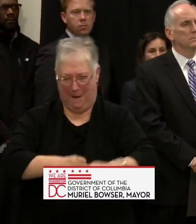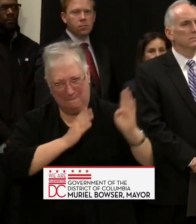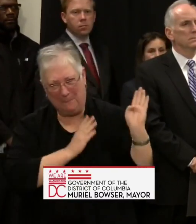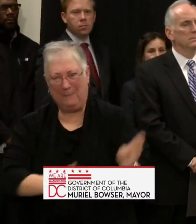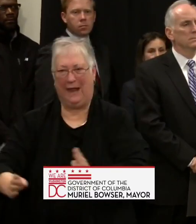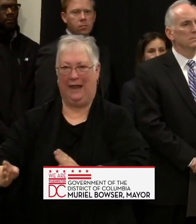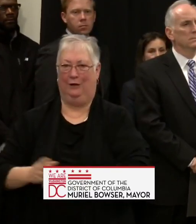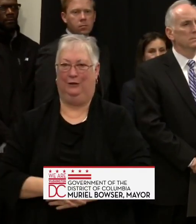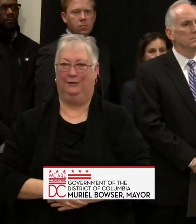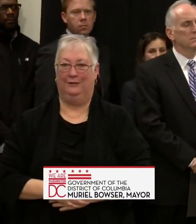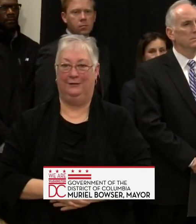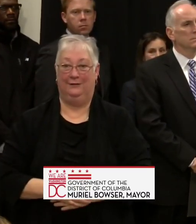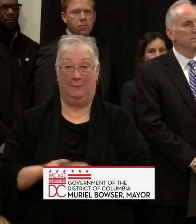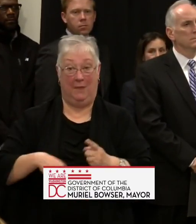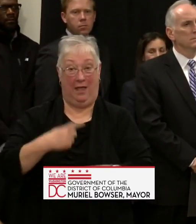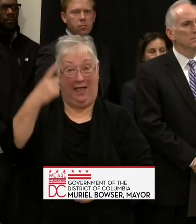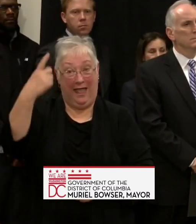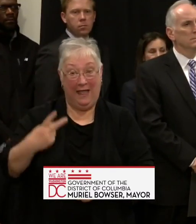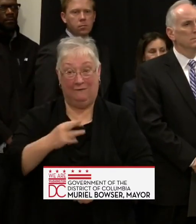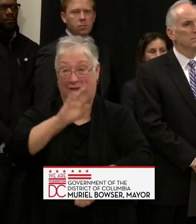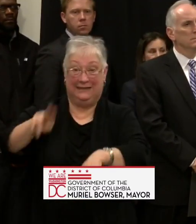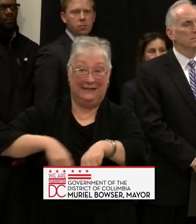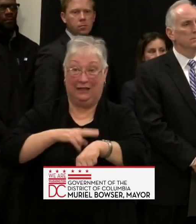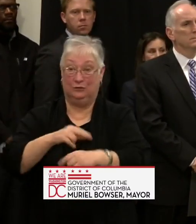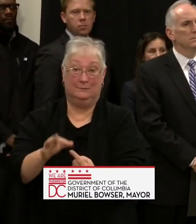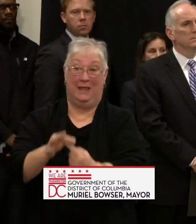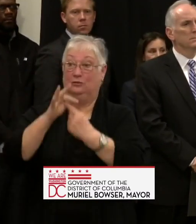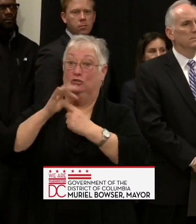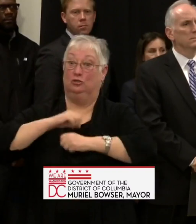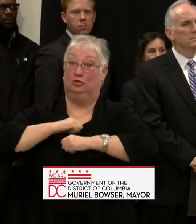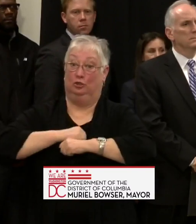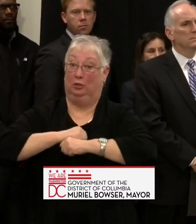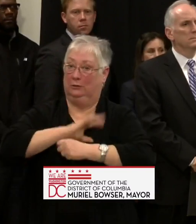SPECIAL SECURITY EVENTS. I WANT TO THANK LAW ENFORCEMENT